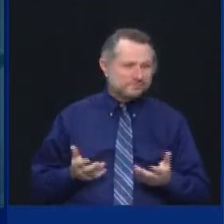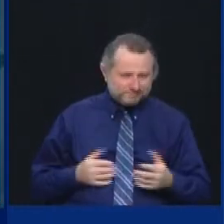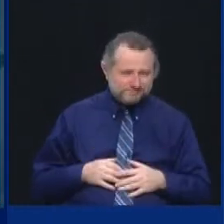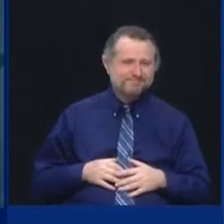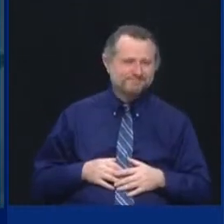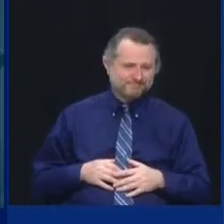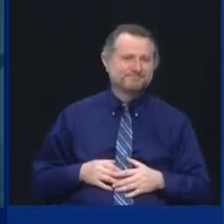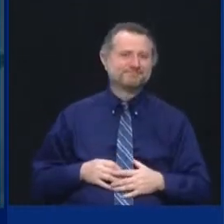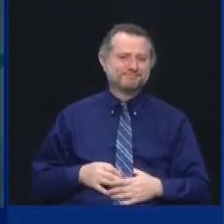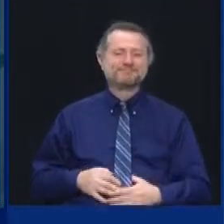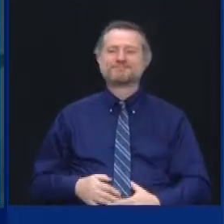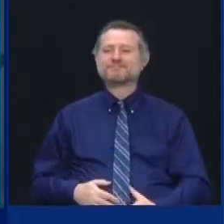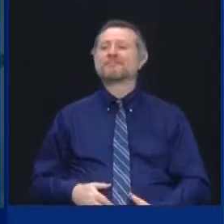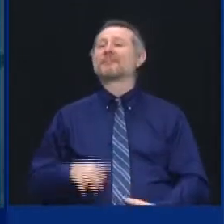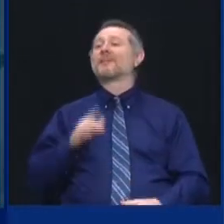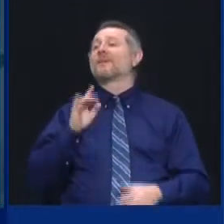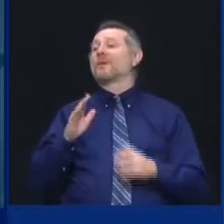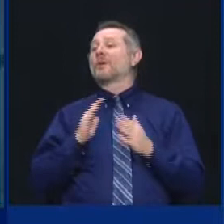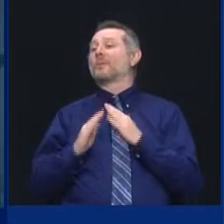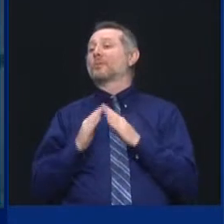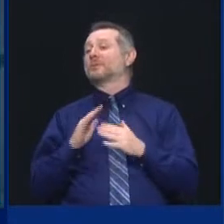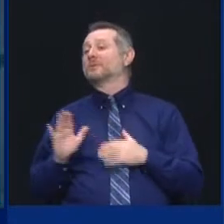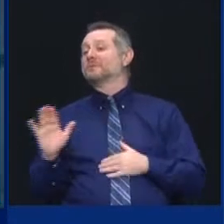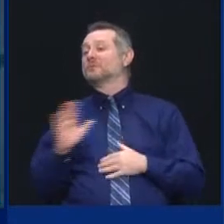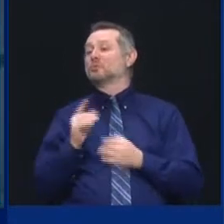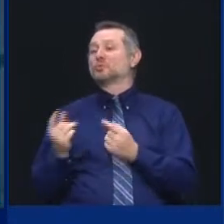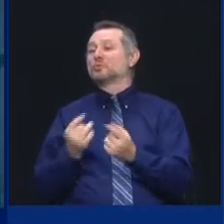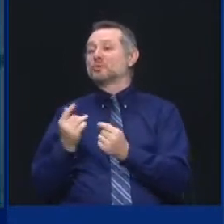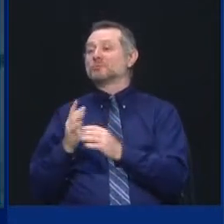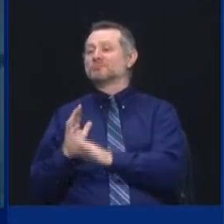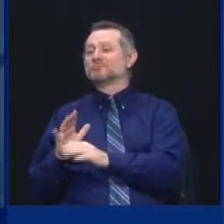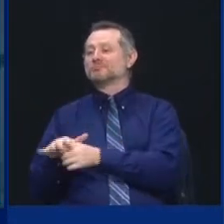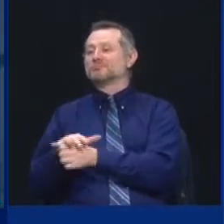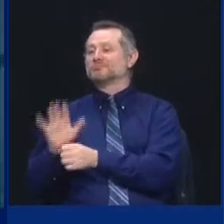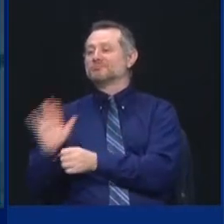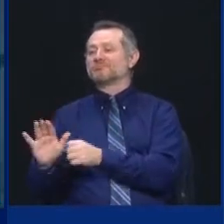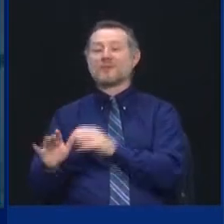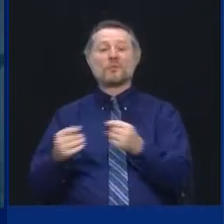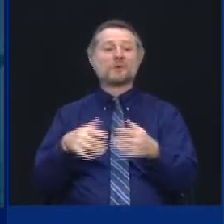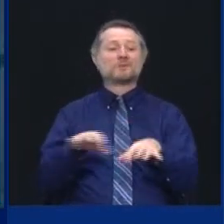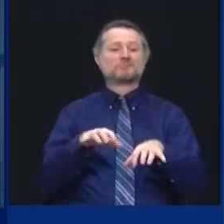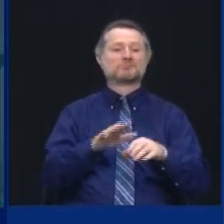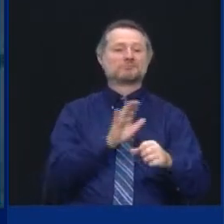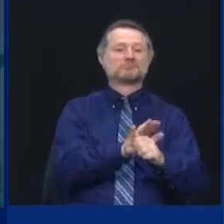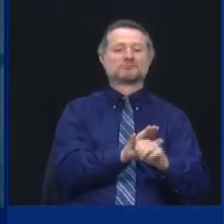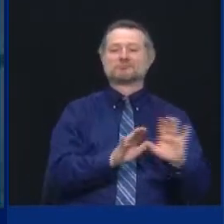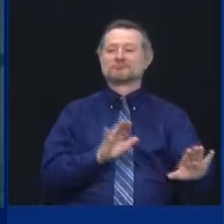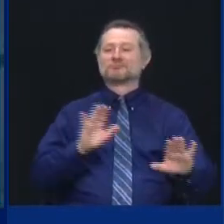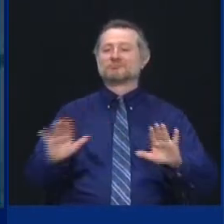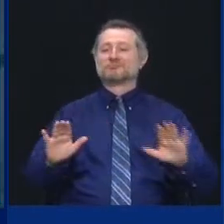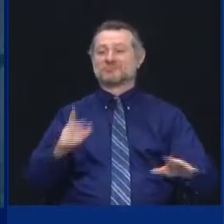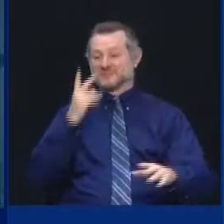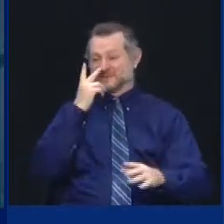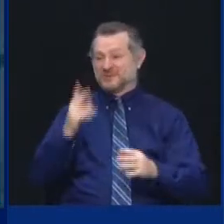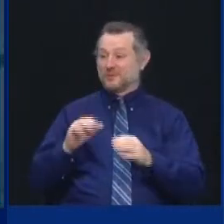BECAUSE COVID POSITIVITY IS A FUNCTION OF INDIVIDUAL BEHAVIOR. PERIOD.